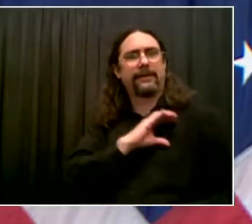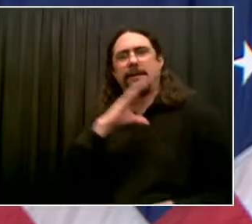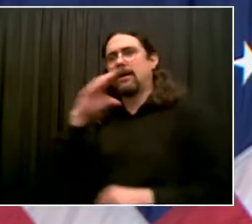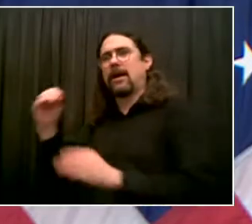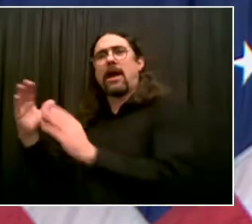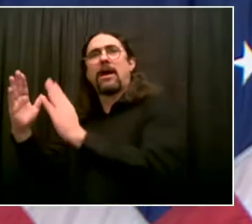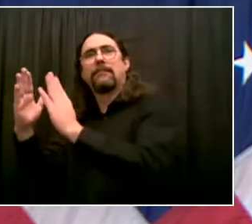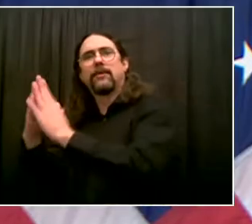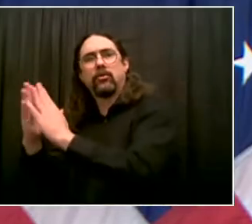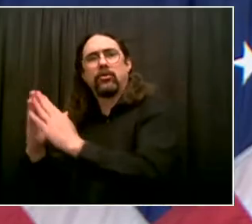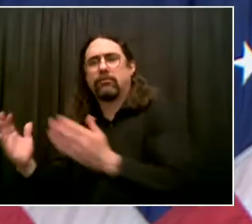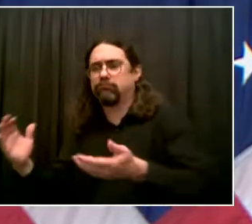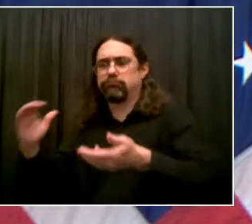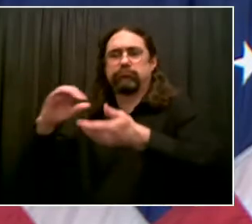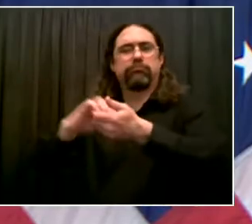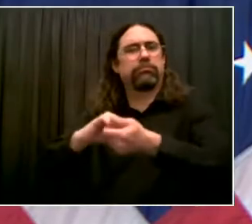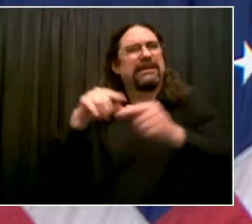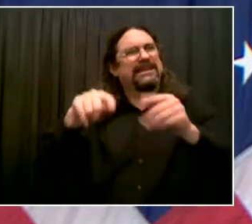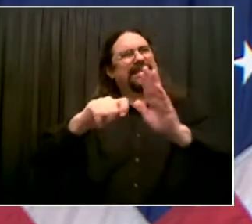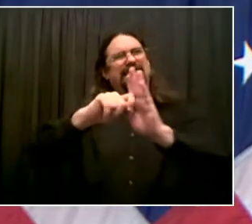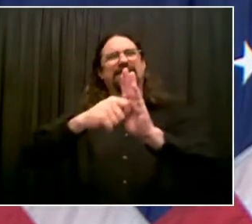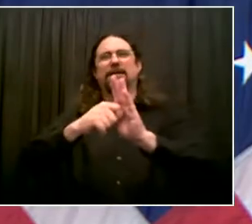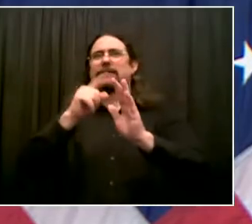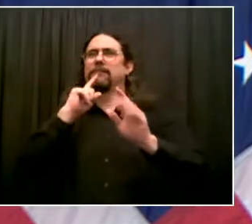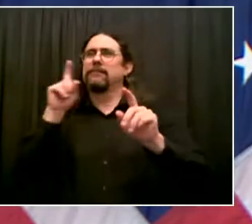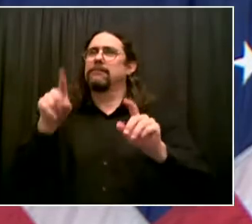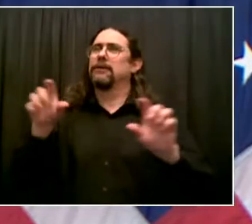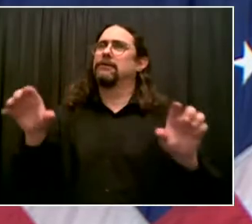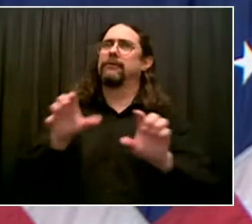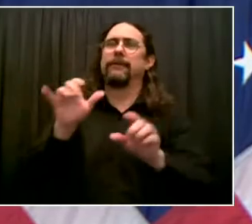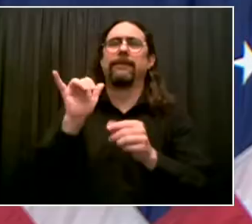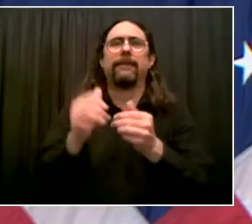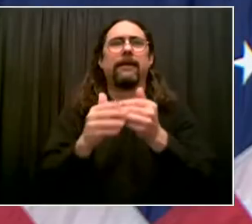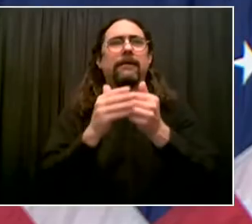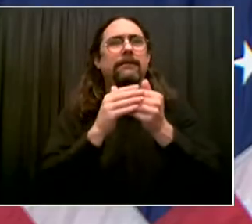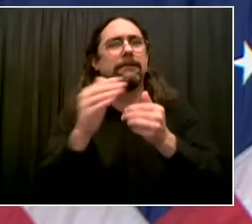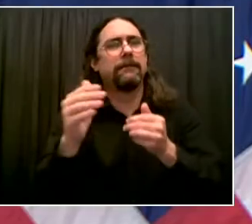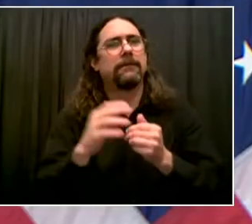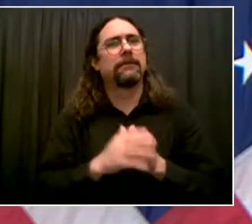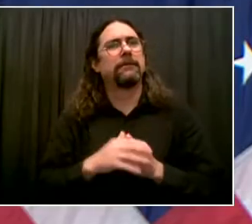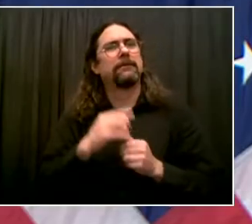WE HAVE A COUPLE OF THINGS IN PLACE WE JUST NEED TO